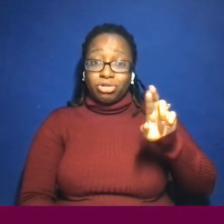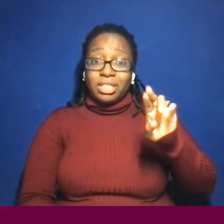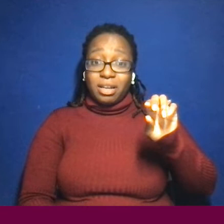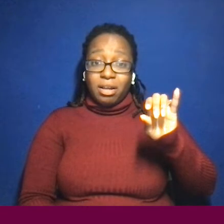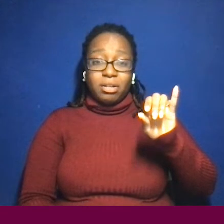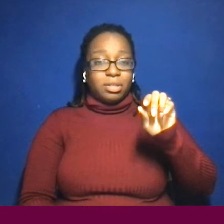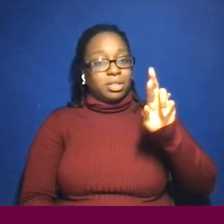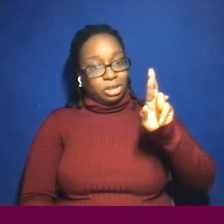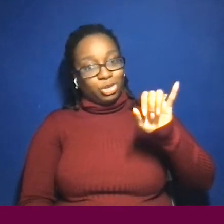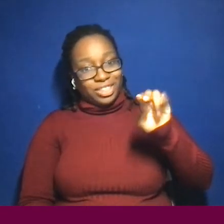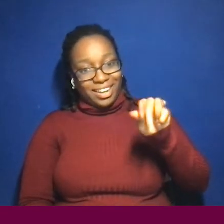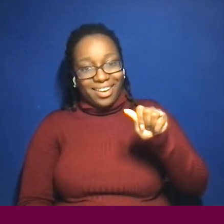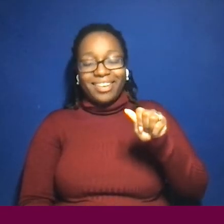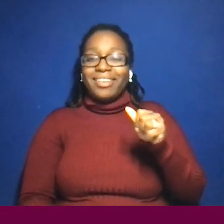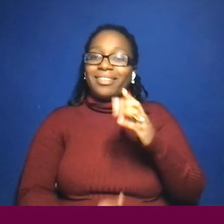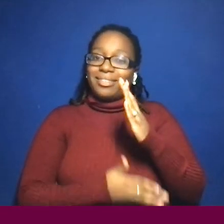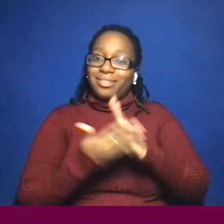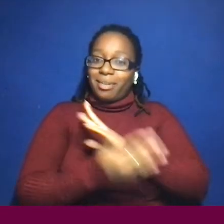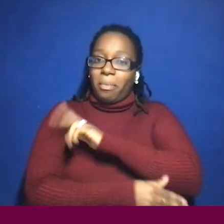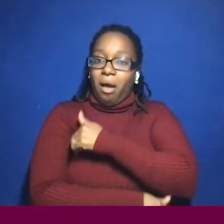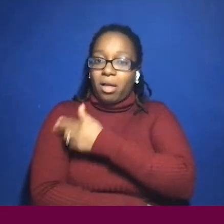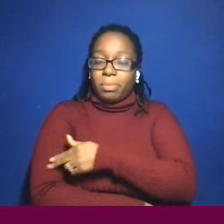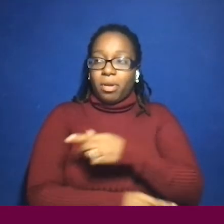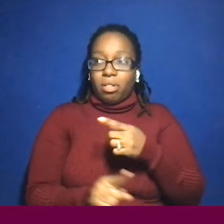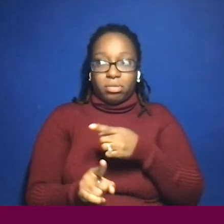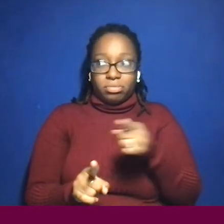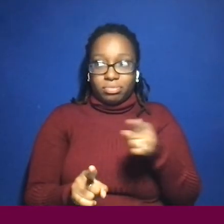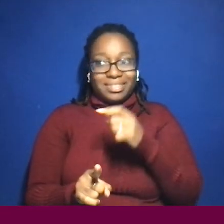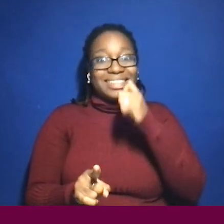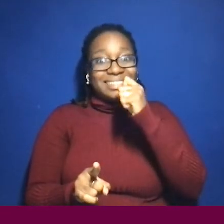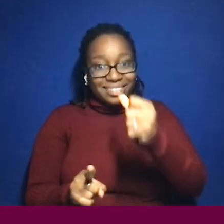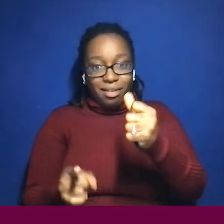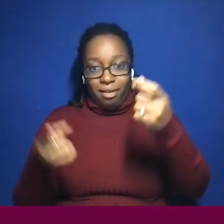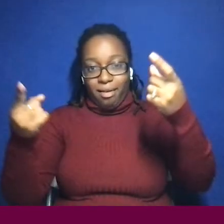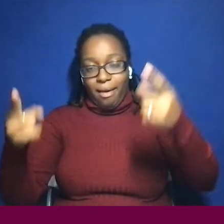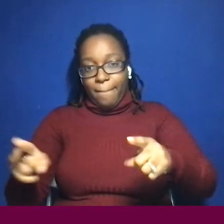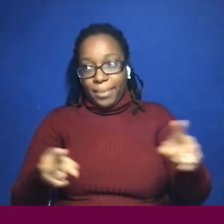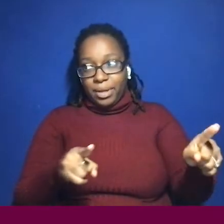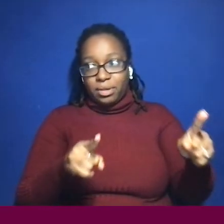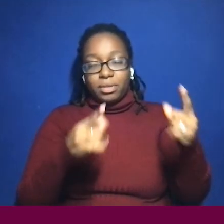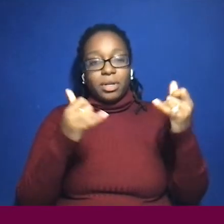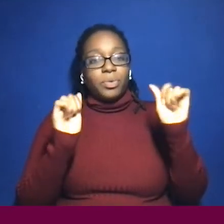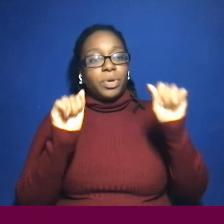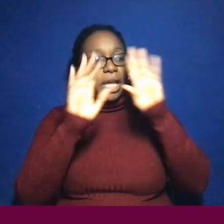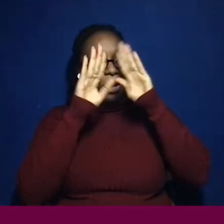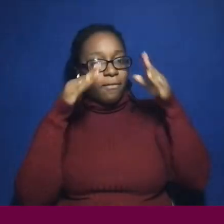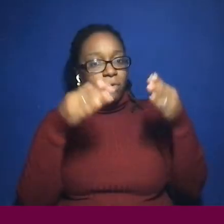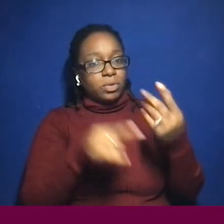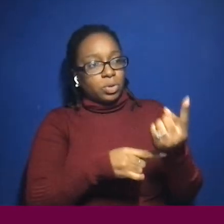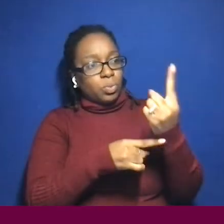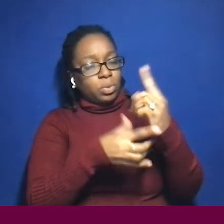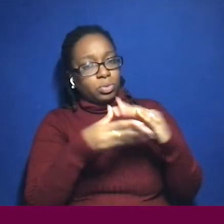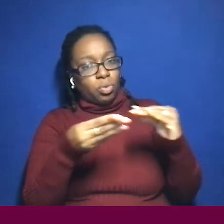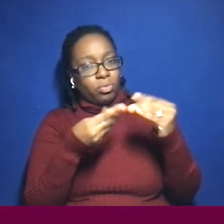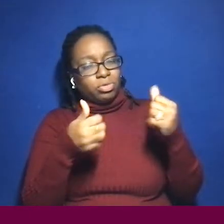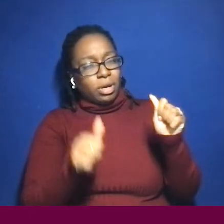And I think that's really important because you can focus in on this one story and wonder, well,